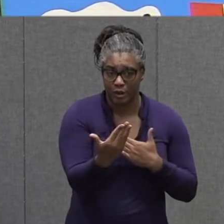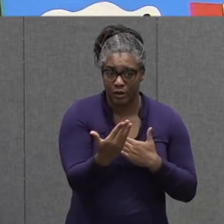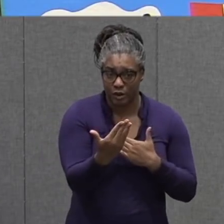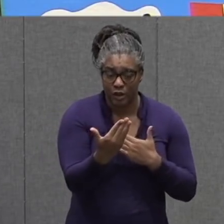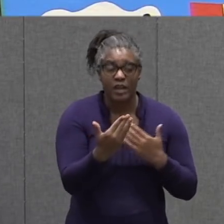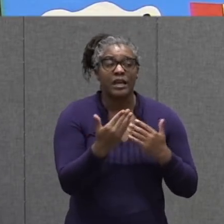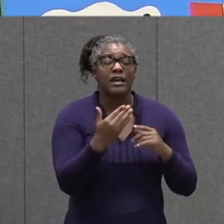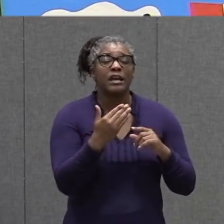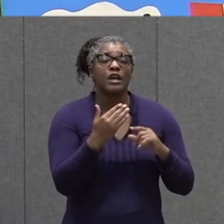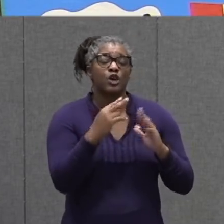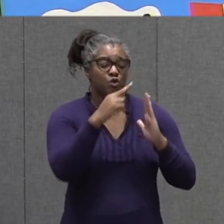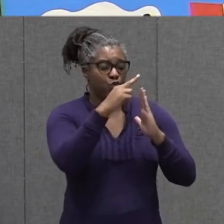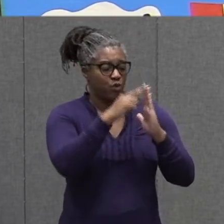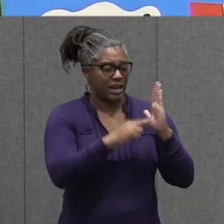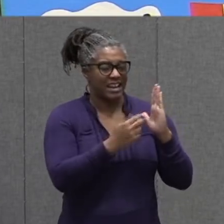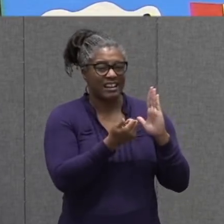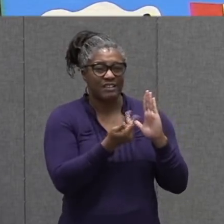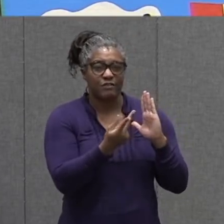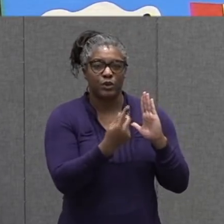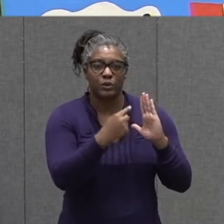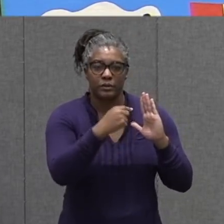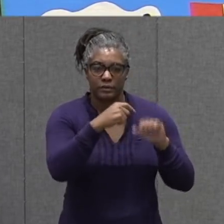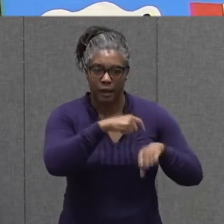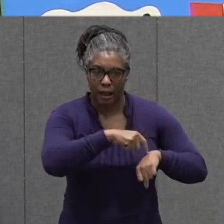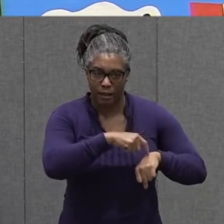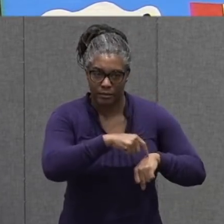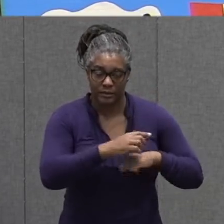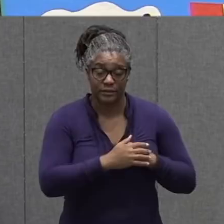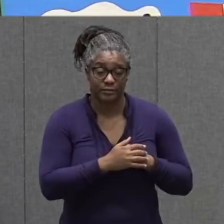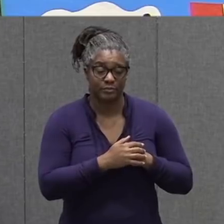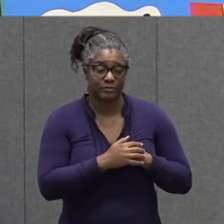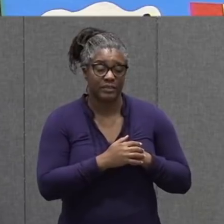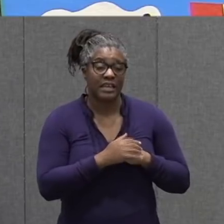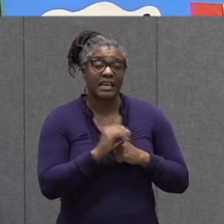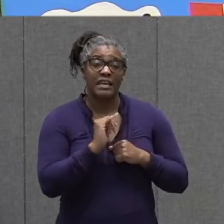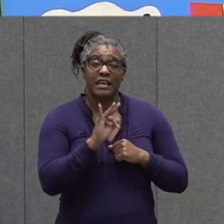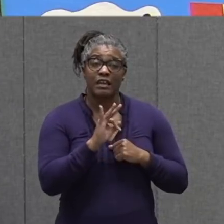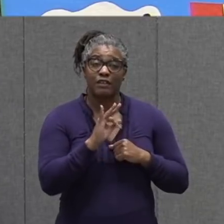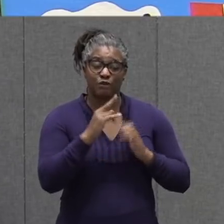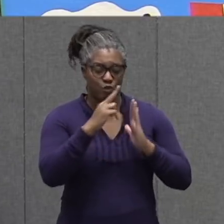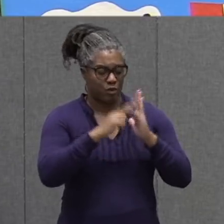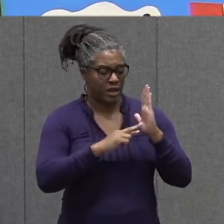So when we read something once we kind of just get an overview of what it was.